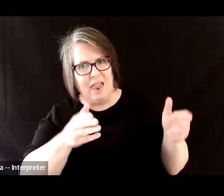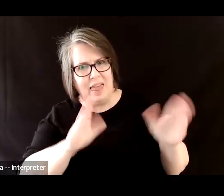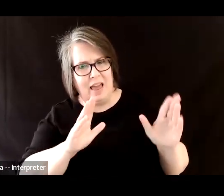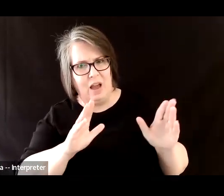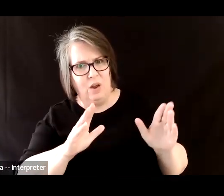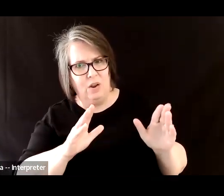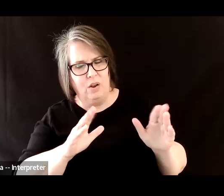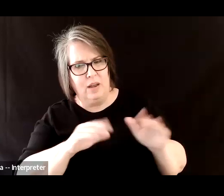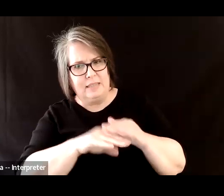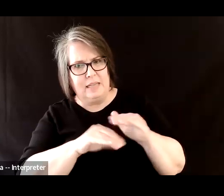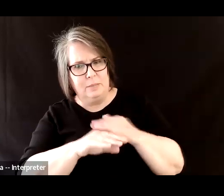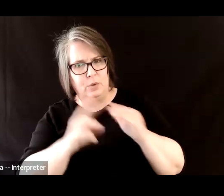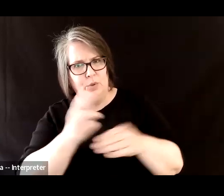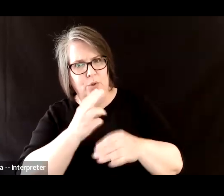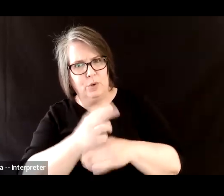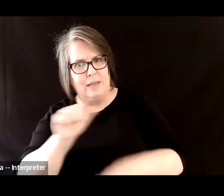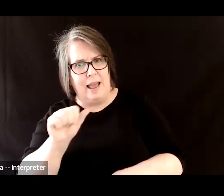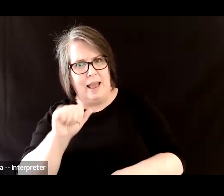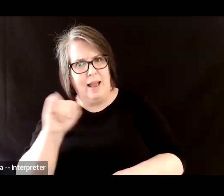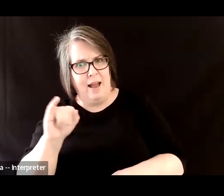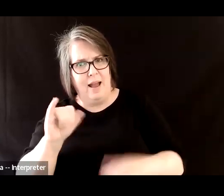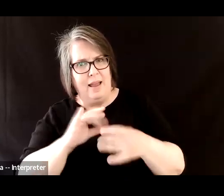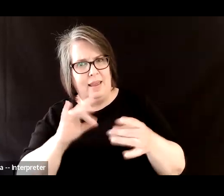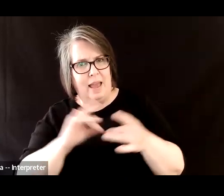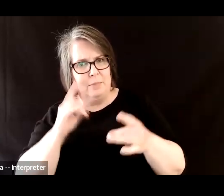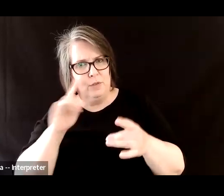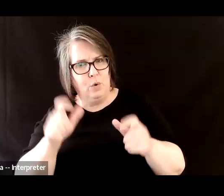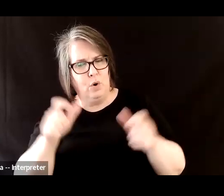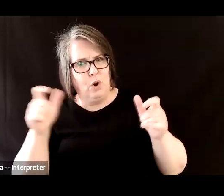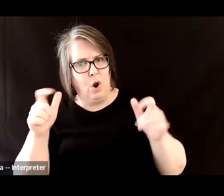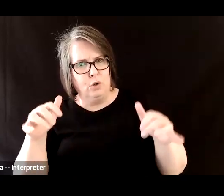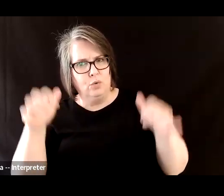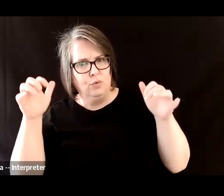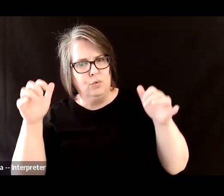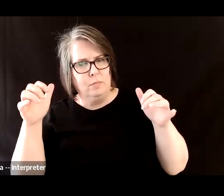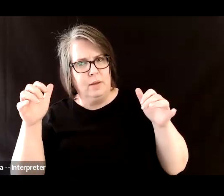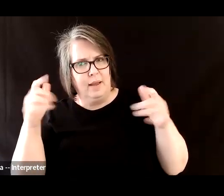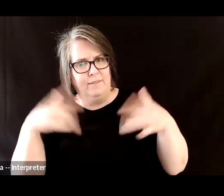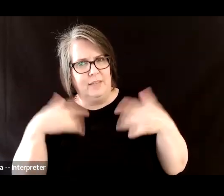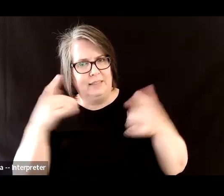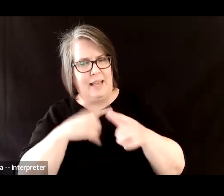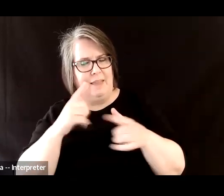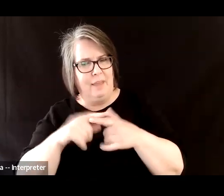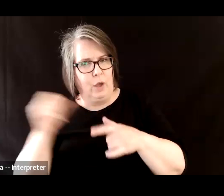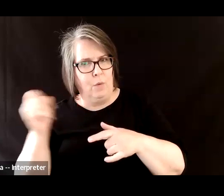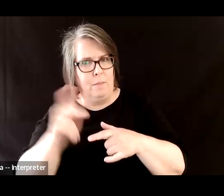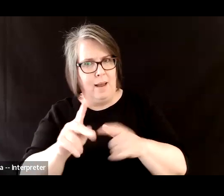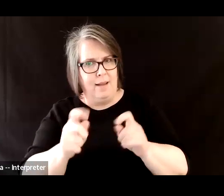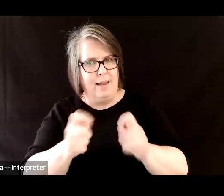accessible to use a our captioning for large livestreamed events and then go back and edit the captions post